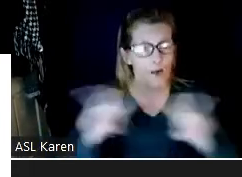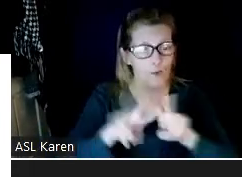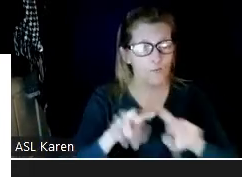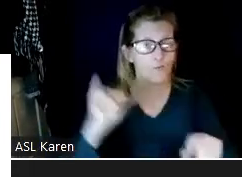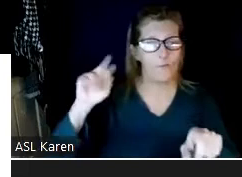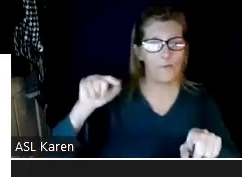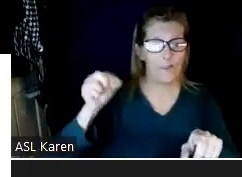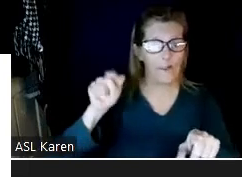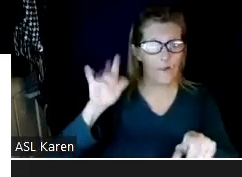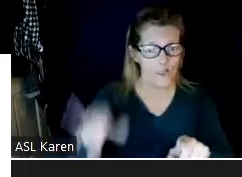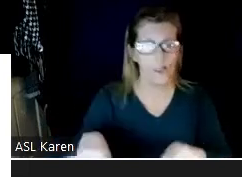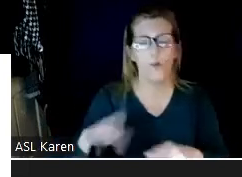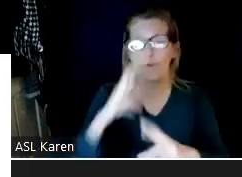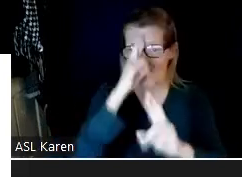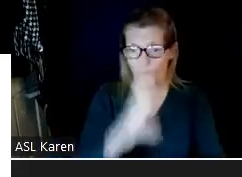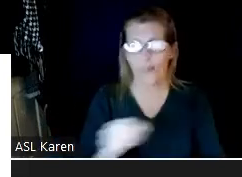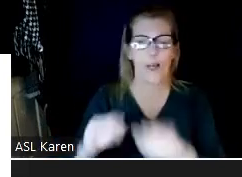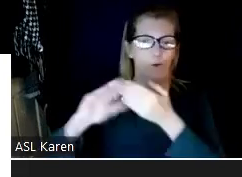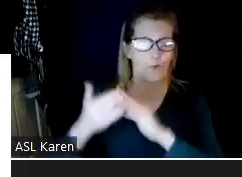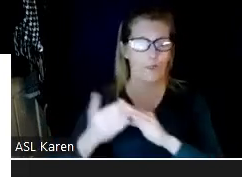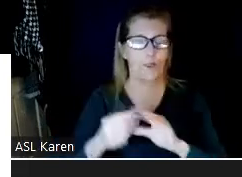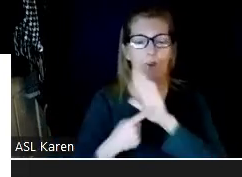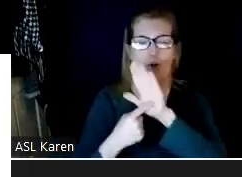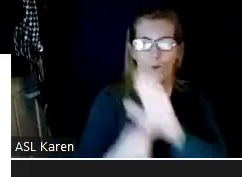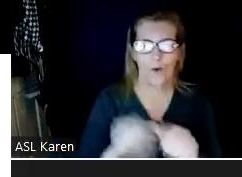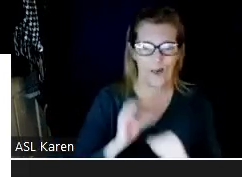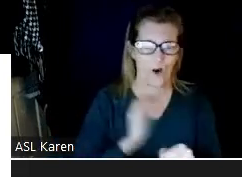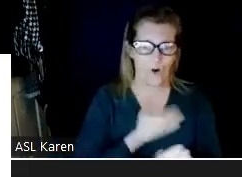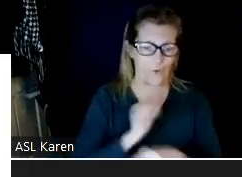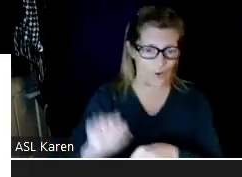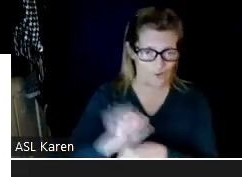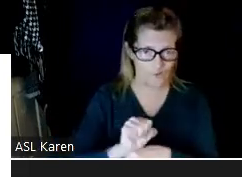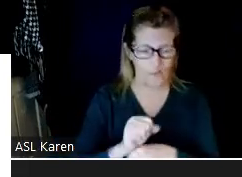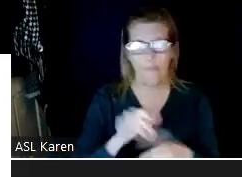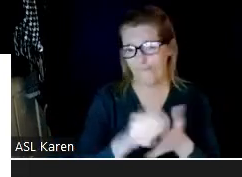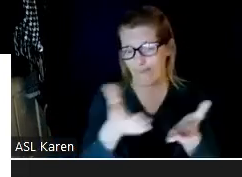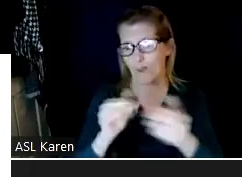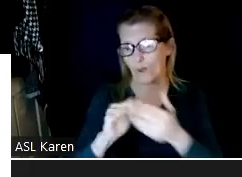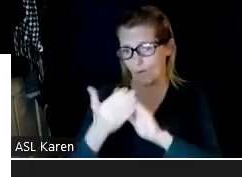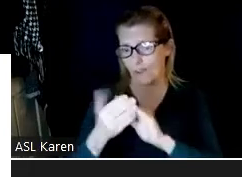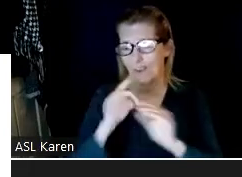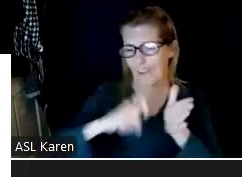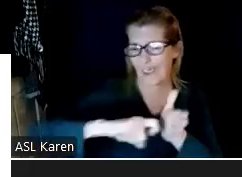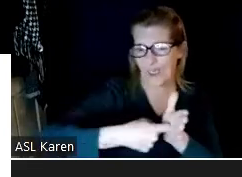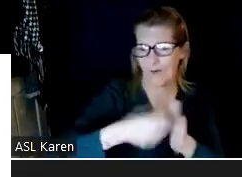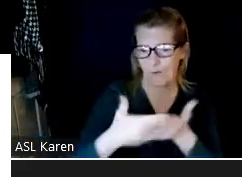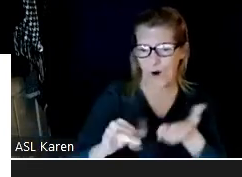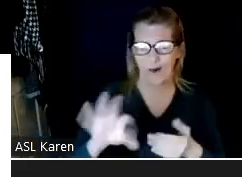and community are reflected in this work that we're doing. 15:11:14 And certainly that community is a key part of our discussion today and the way